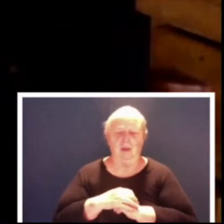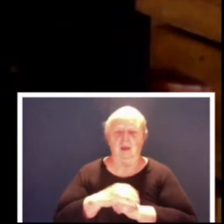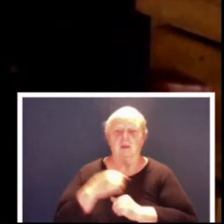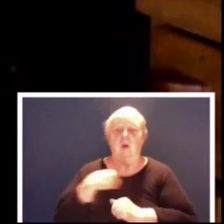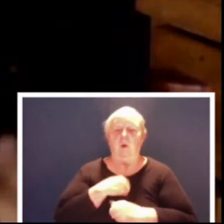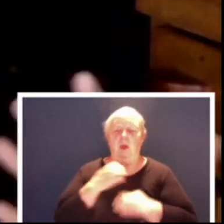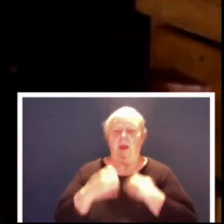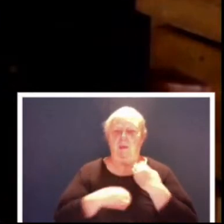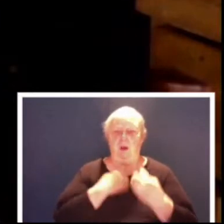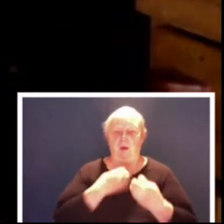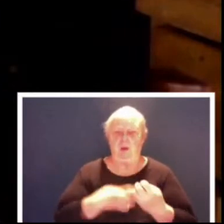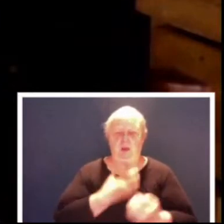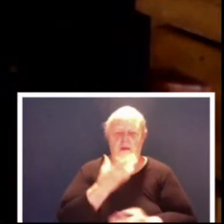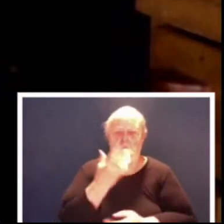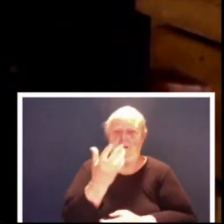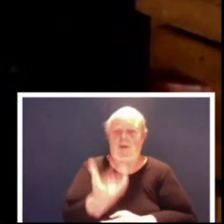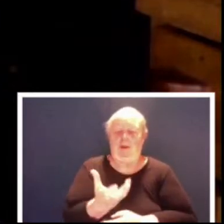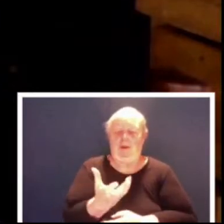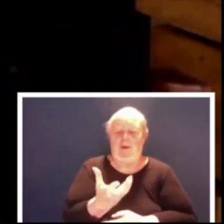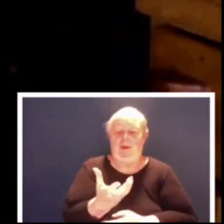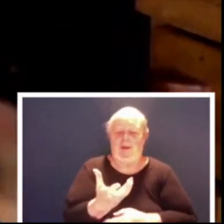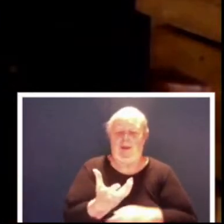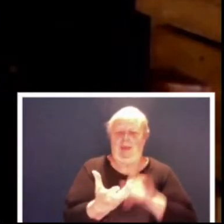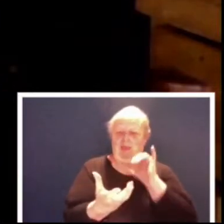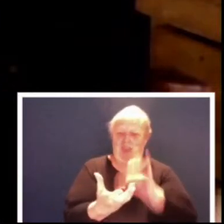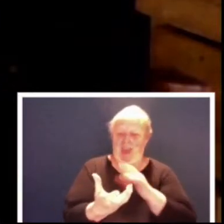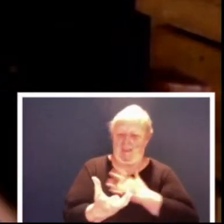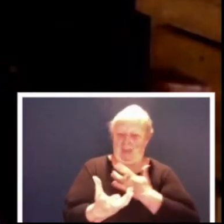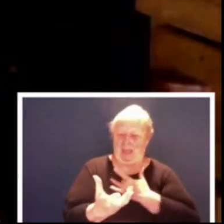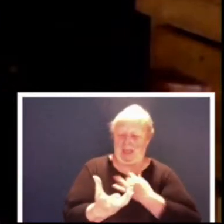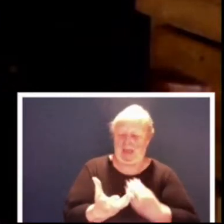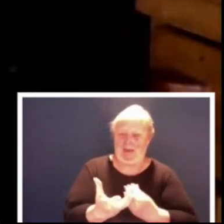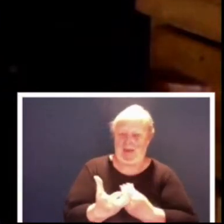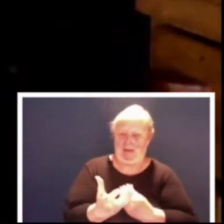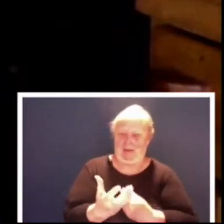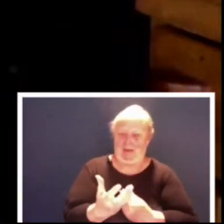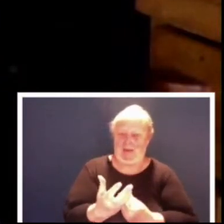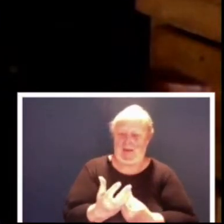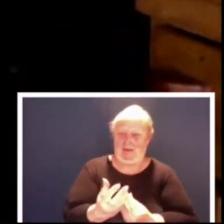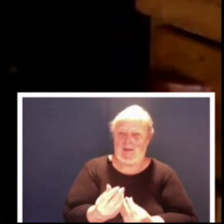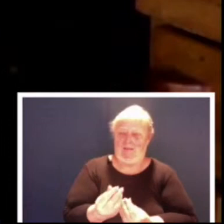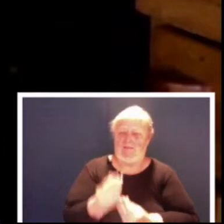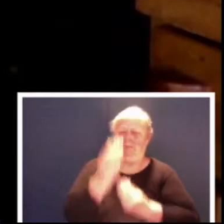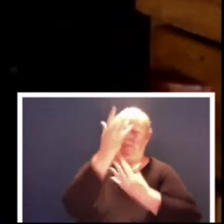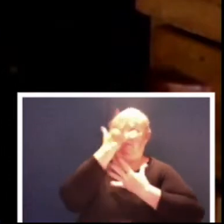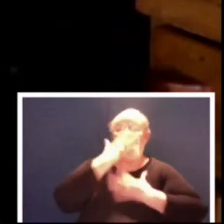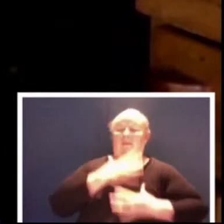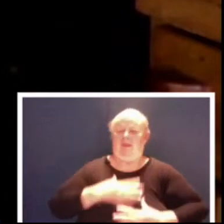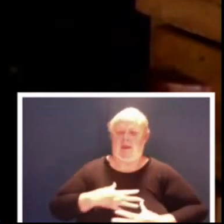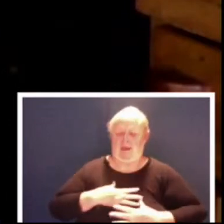and just allow the intense emotion or whatever's coming out to be able to come out and not suppress it